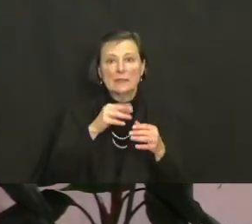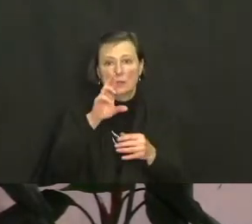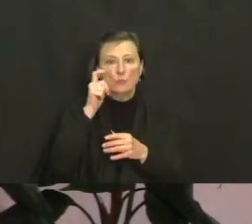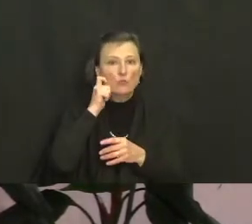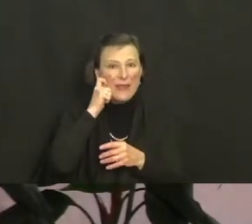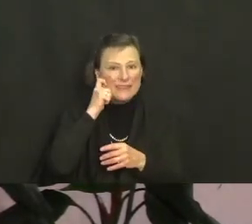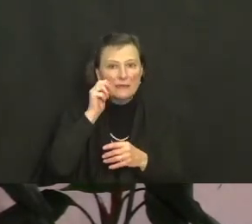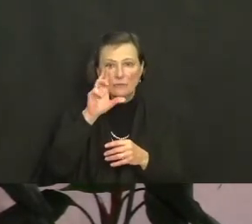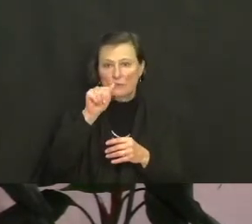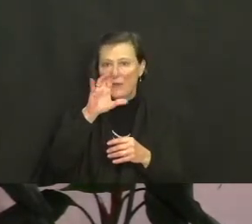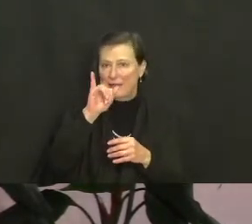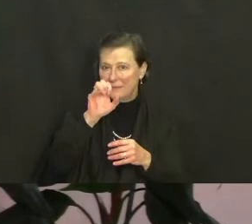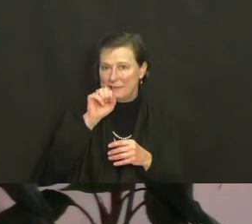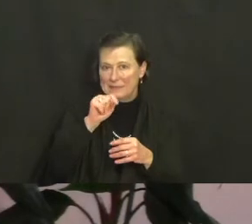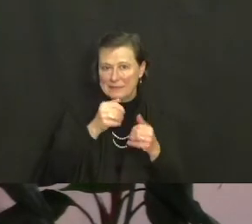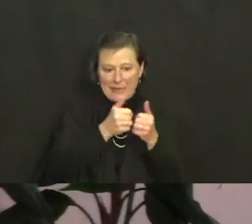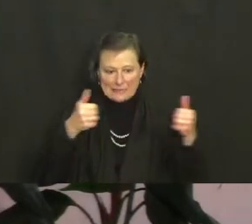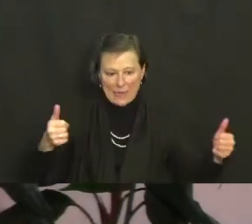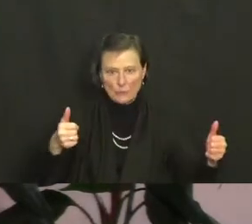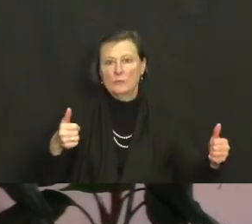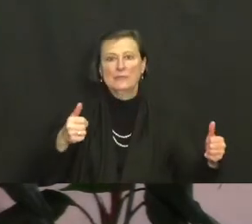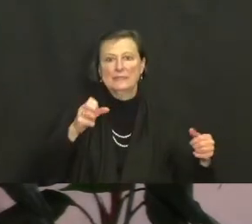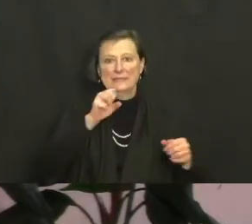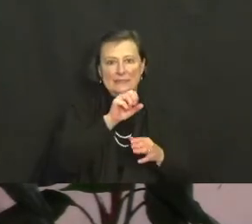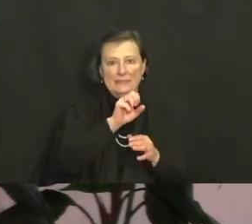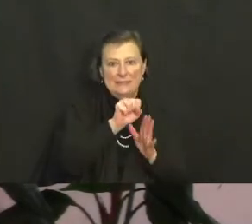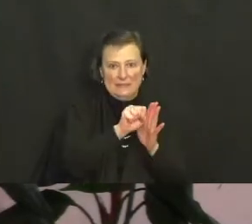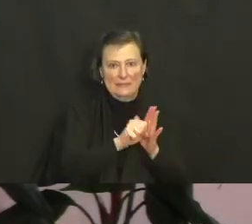state? I shudder to imagine.